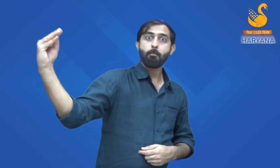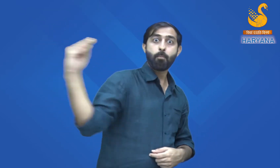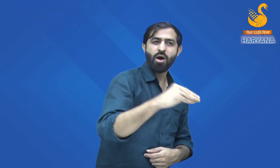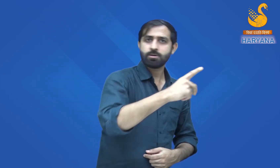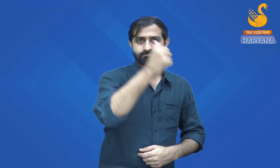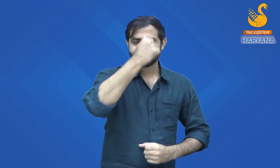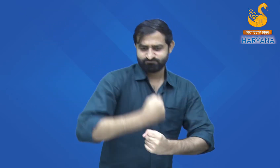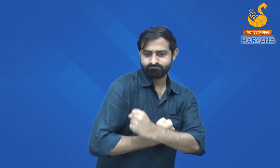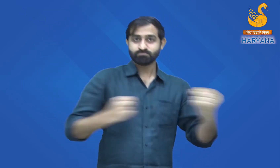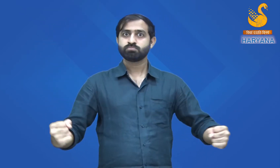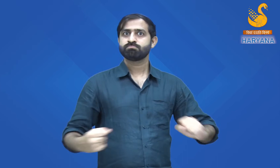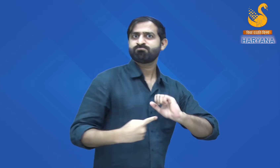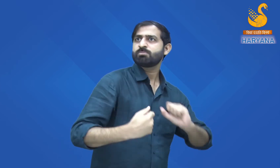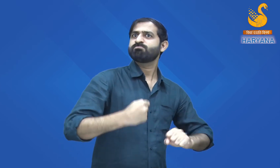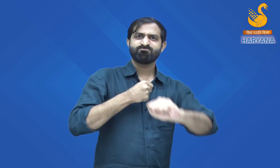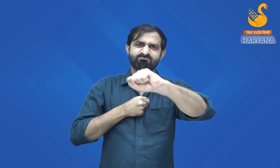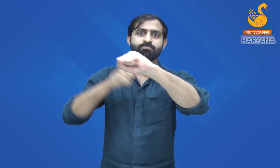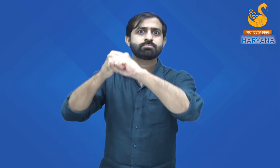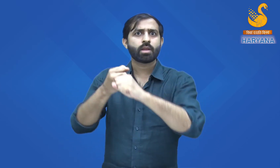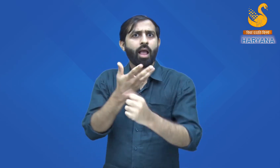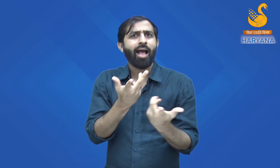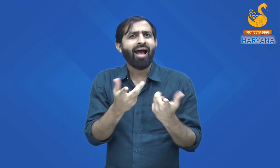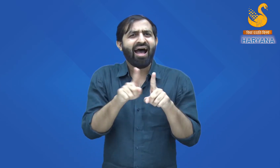the anger of our countrymen knows no boundaries